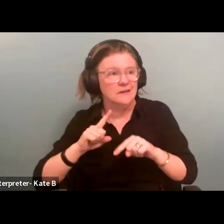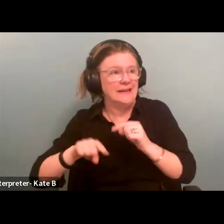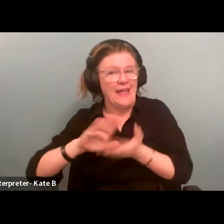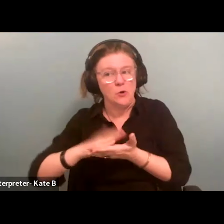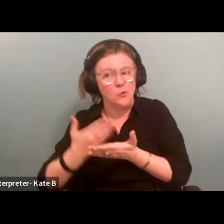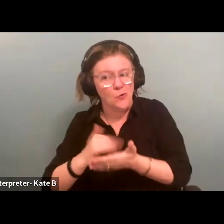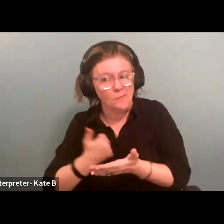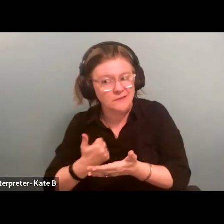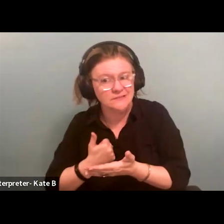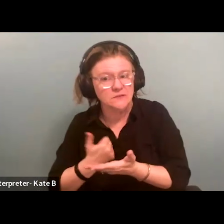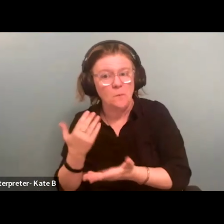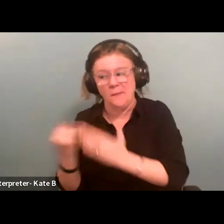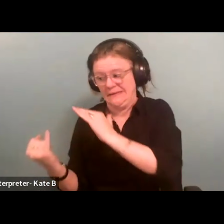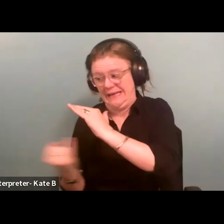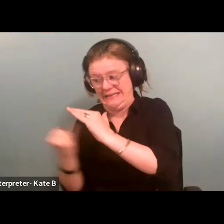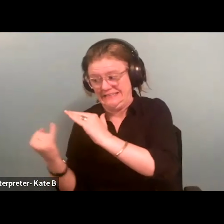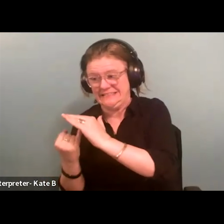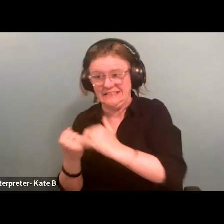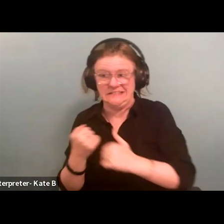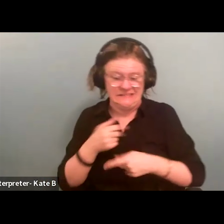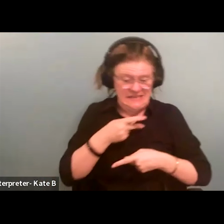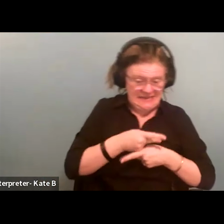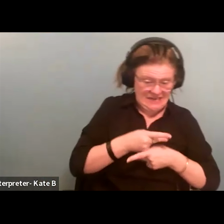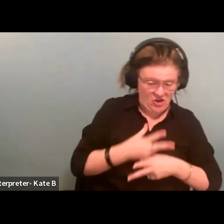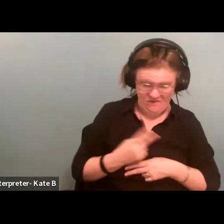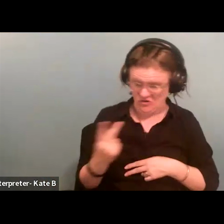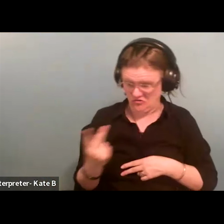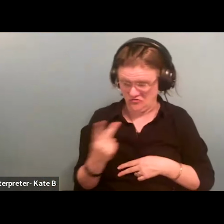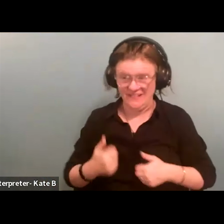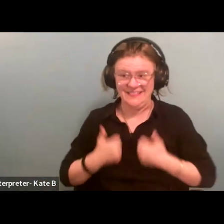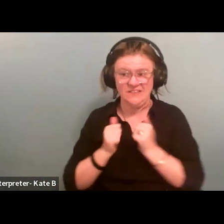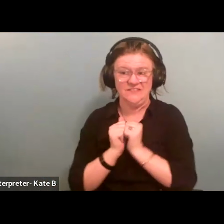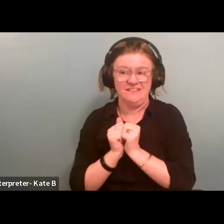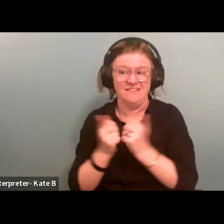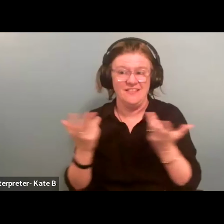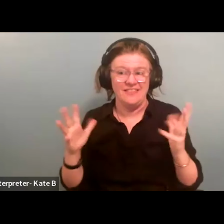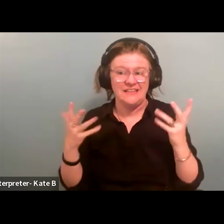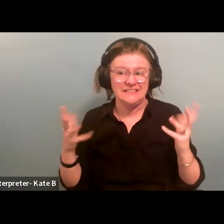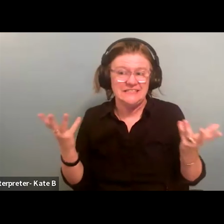It might just be you and the caregiver in the house. And older adults, sometimes those caregivers